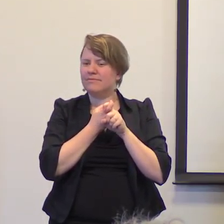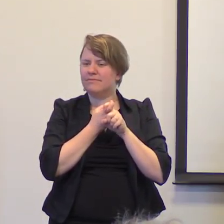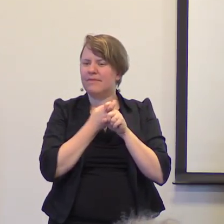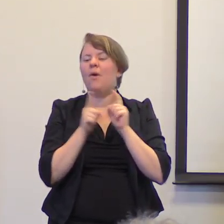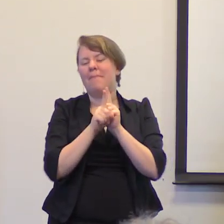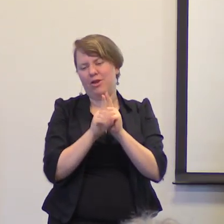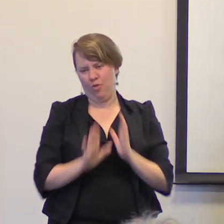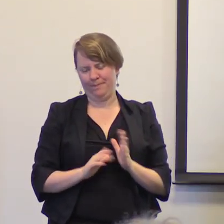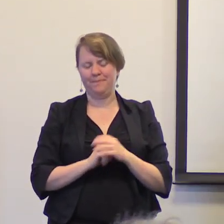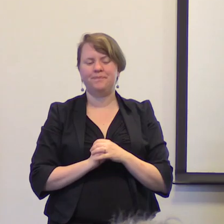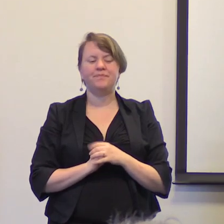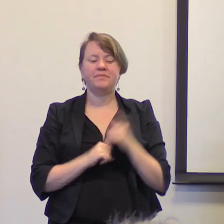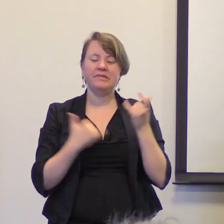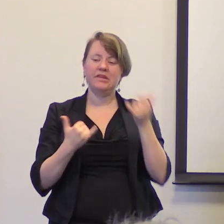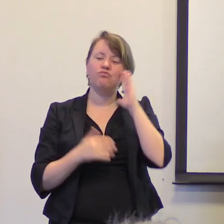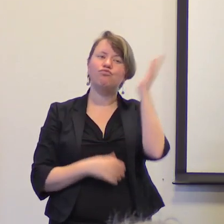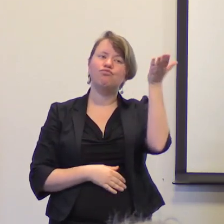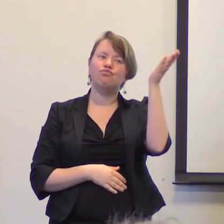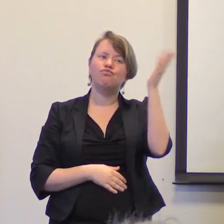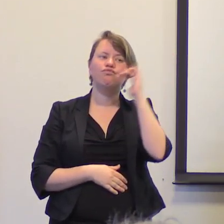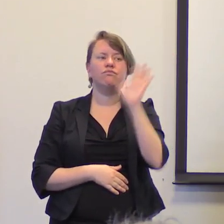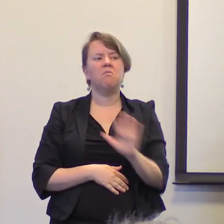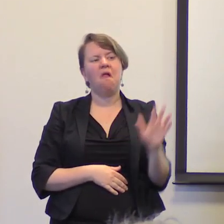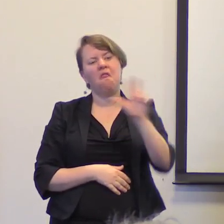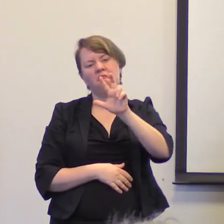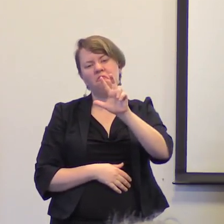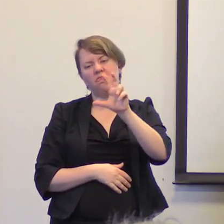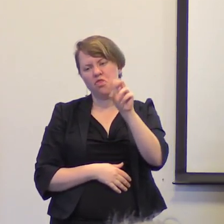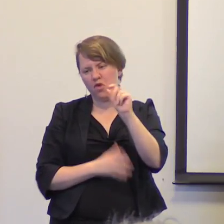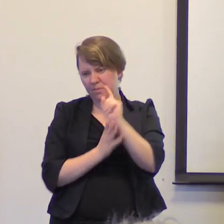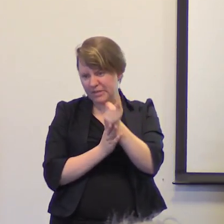Today, she's going to speak for about 30 minutes and then take questions from the audience.